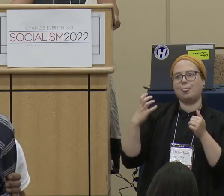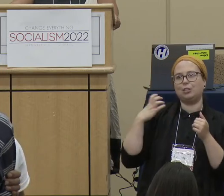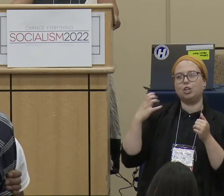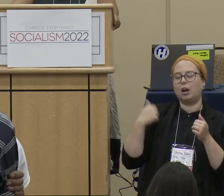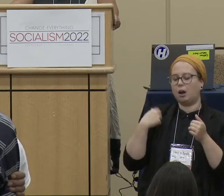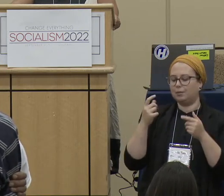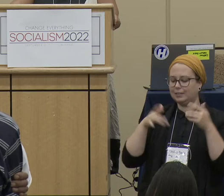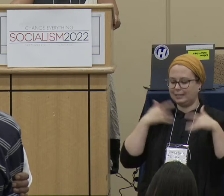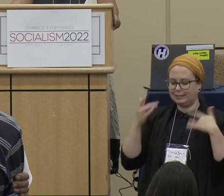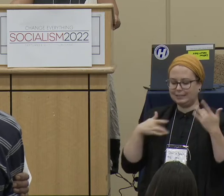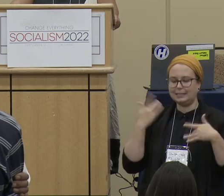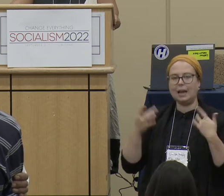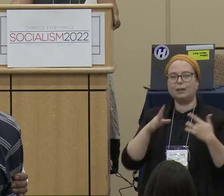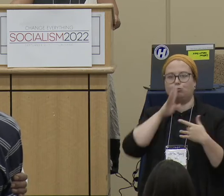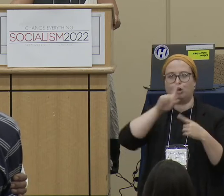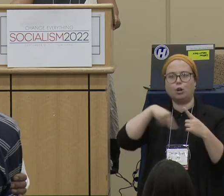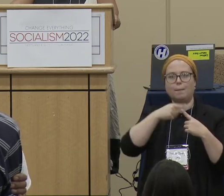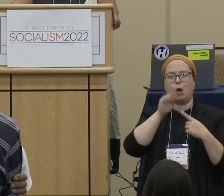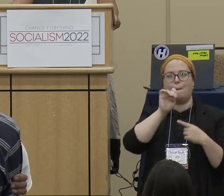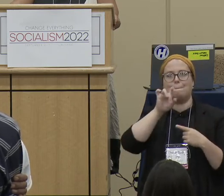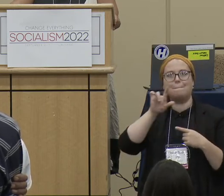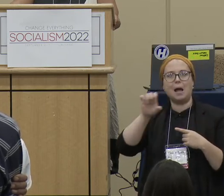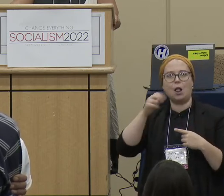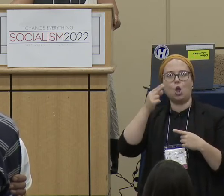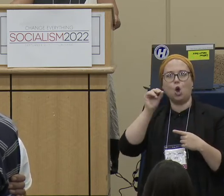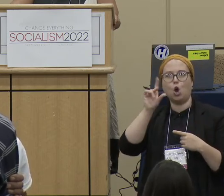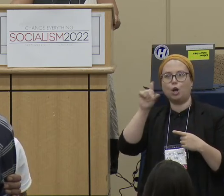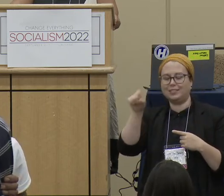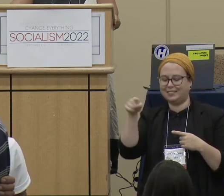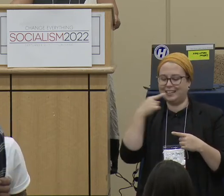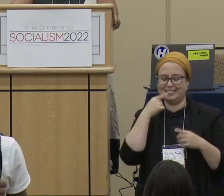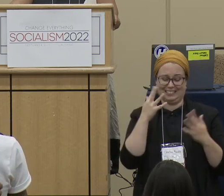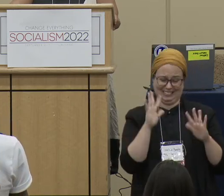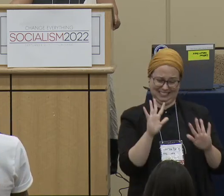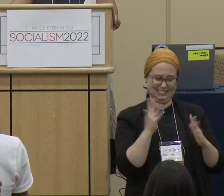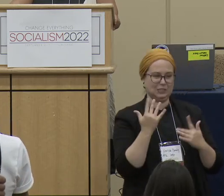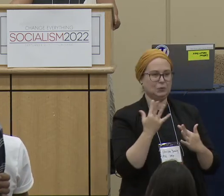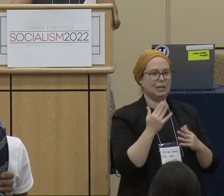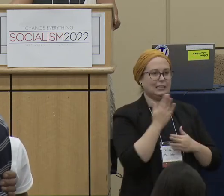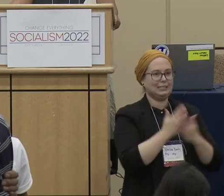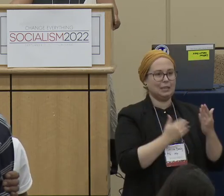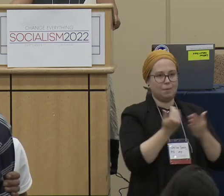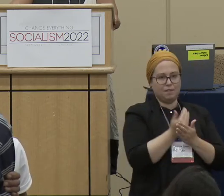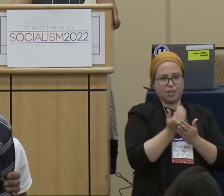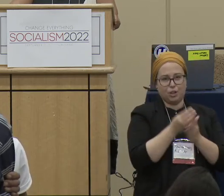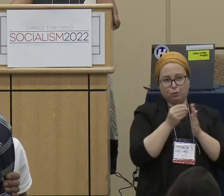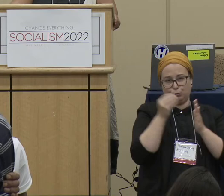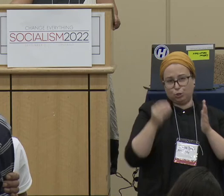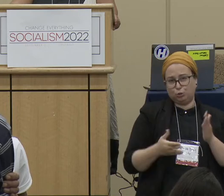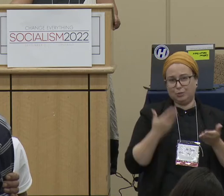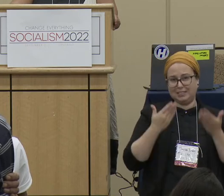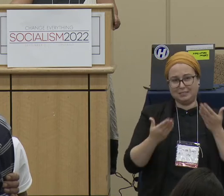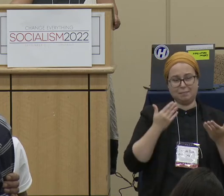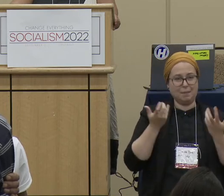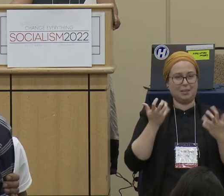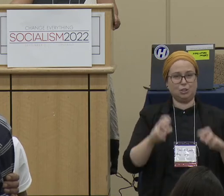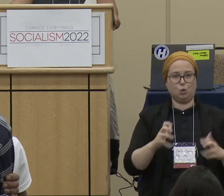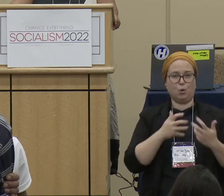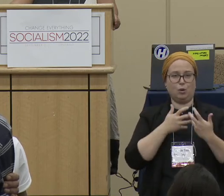the chair, and they said, you know, watch out , you know,